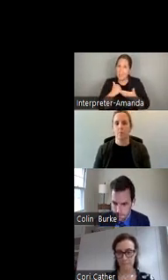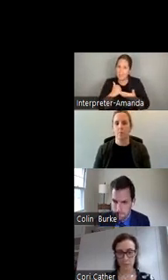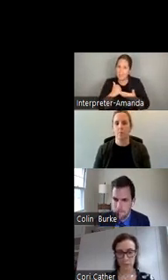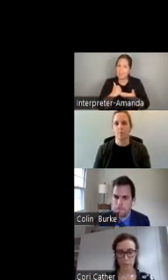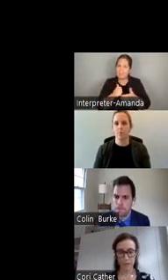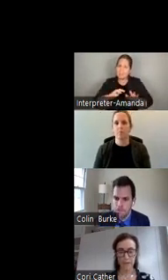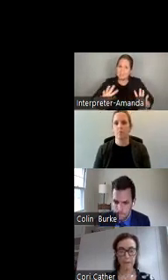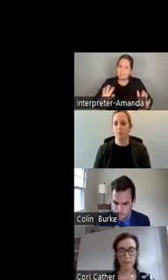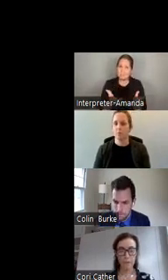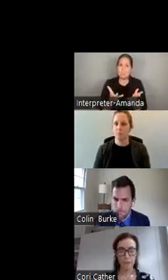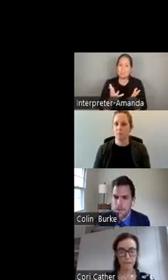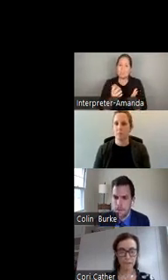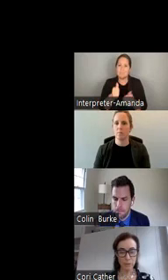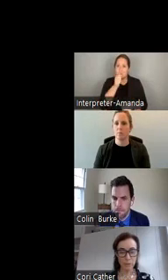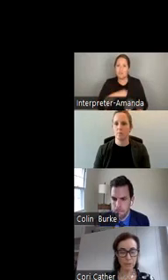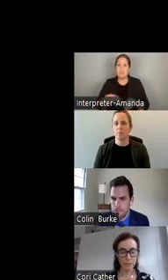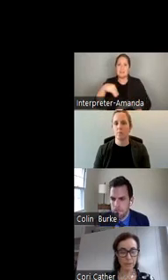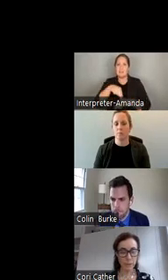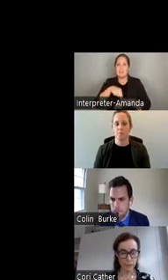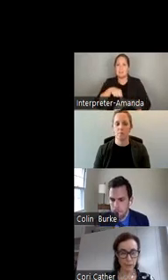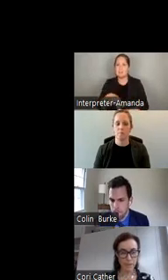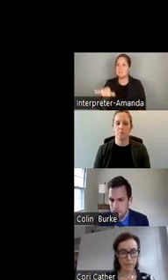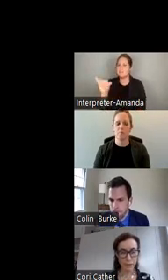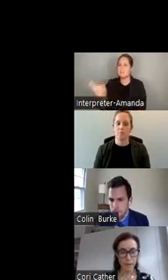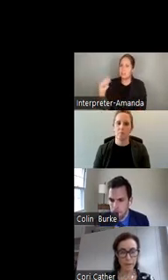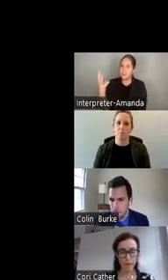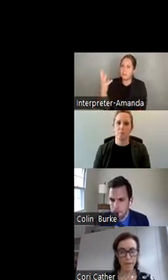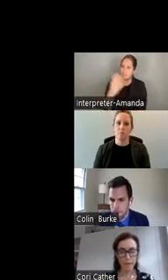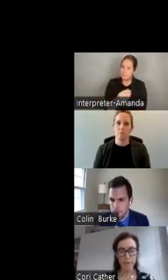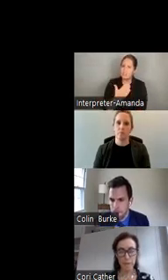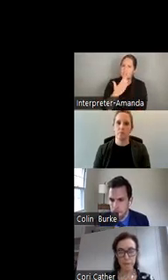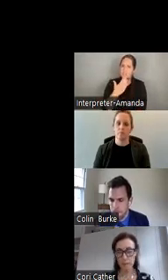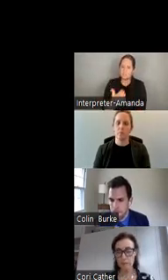beautiful and I think you really answered one of the questions here about the difference between